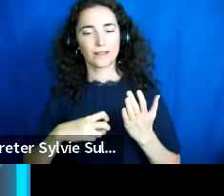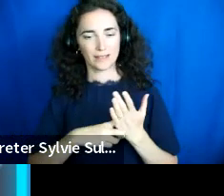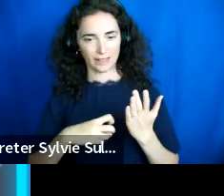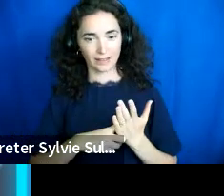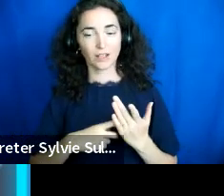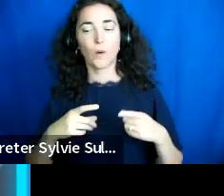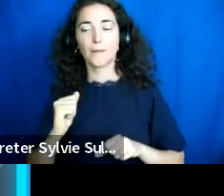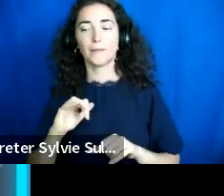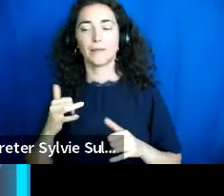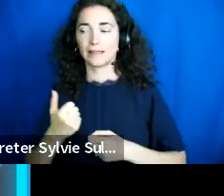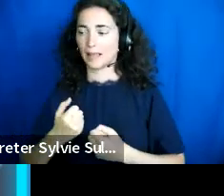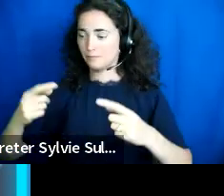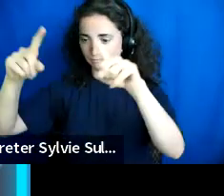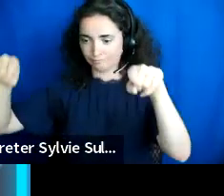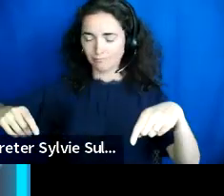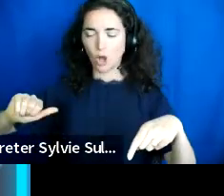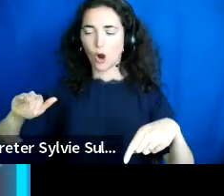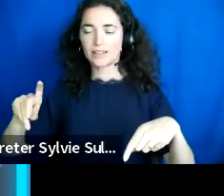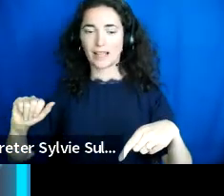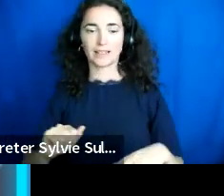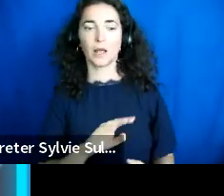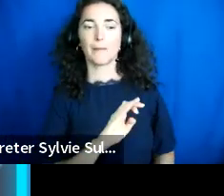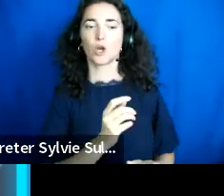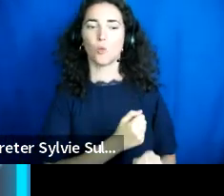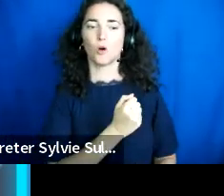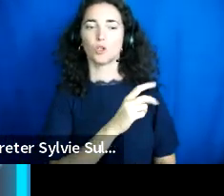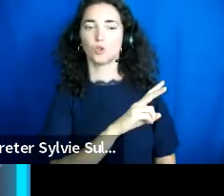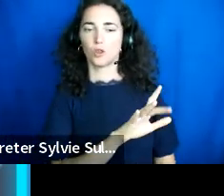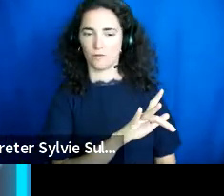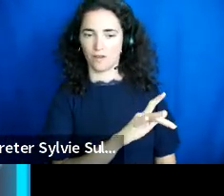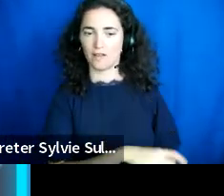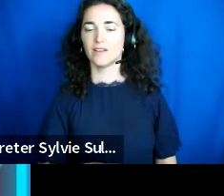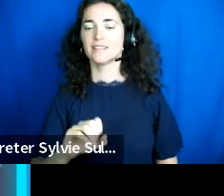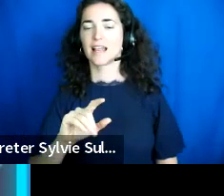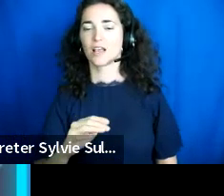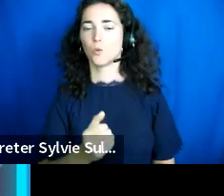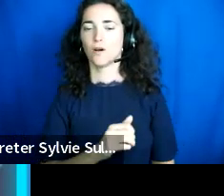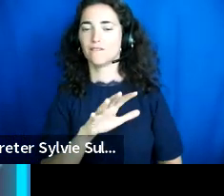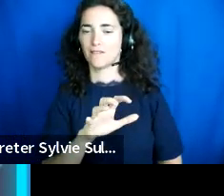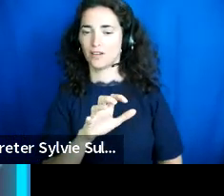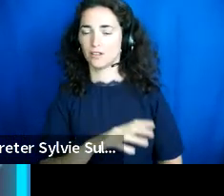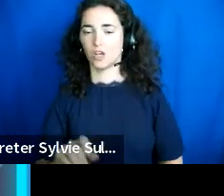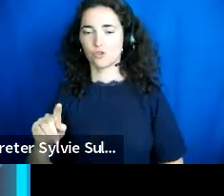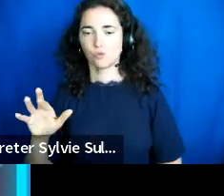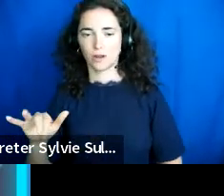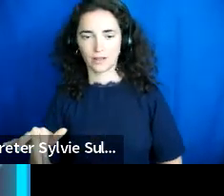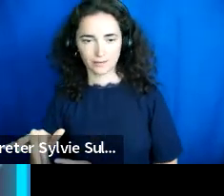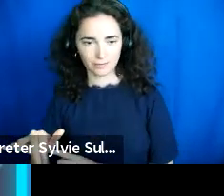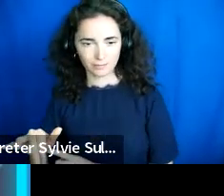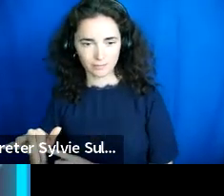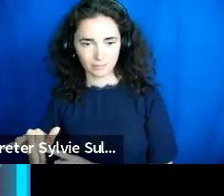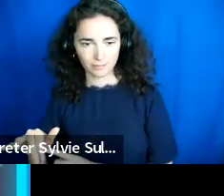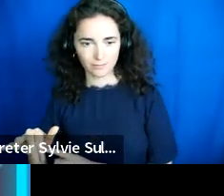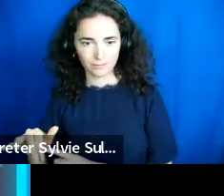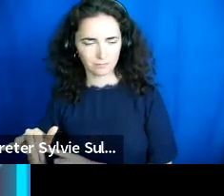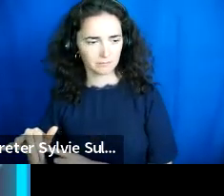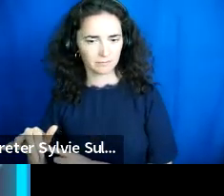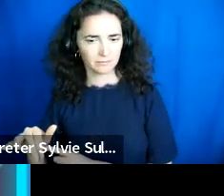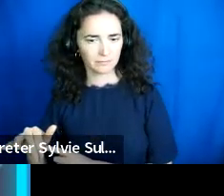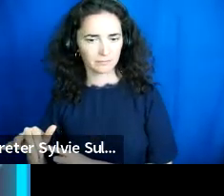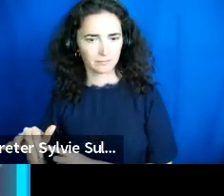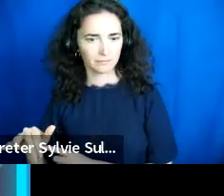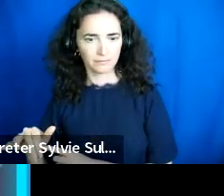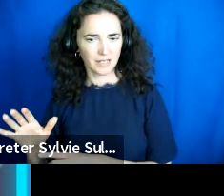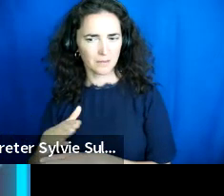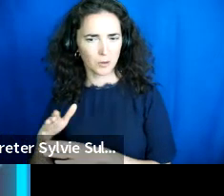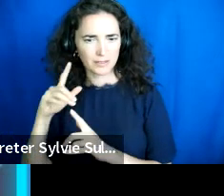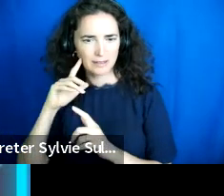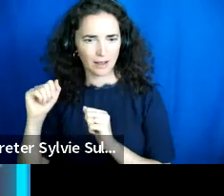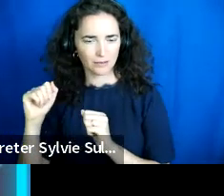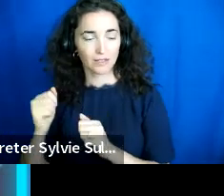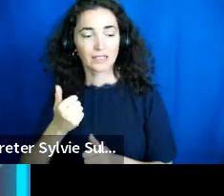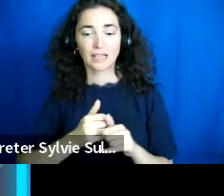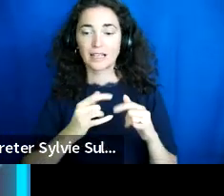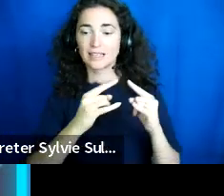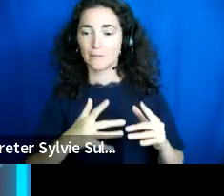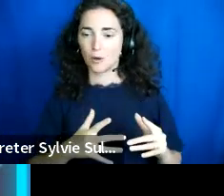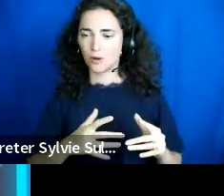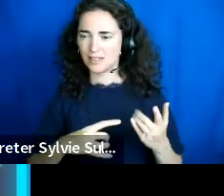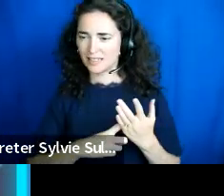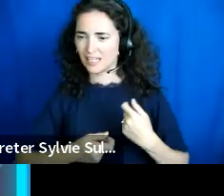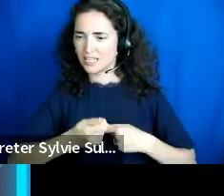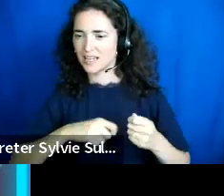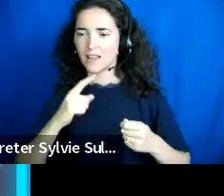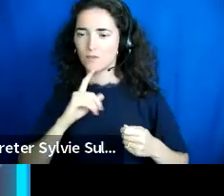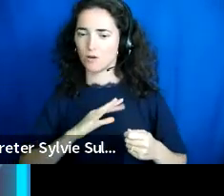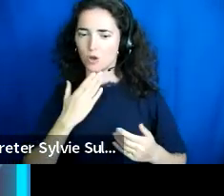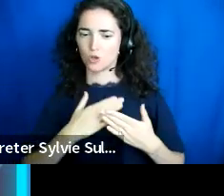Megan, 1, 225 tickets. Say, Lynn won 550 tickets and trade meet you